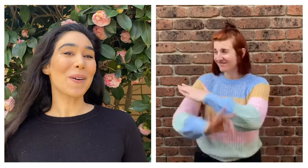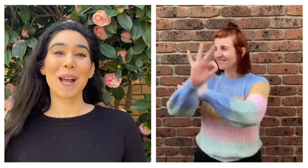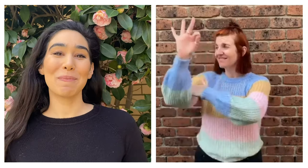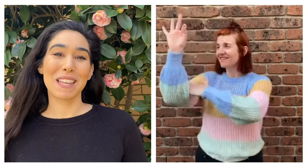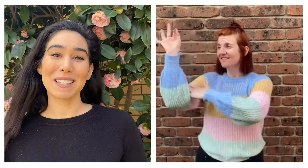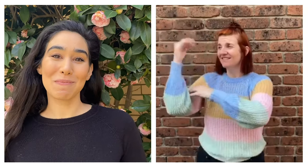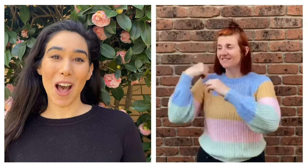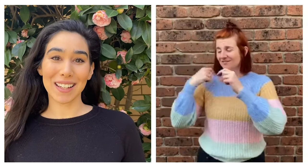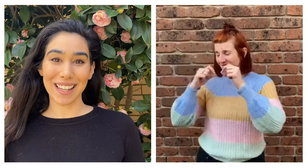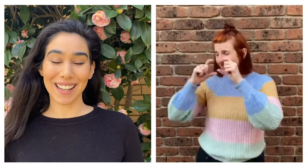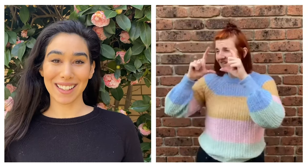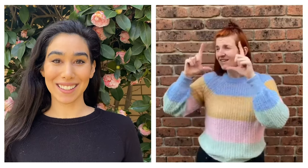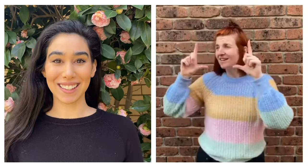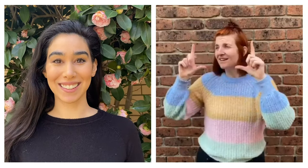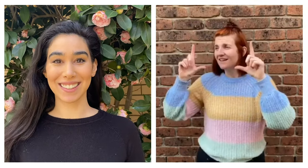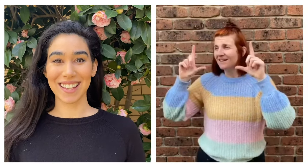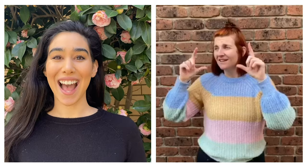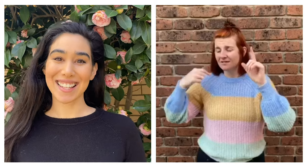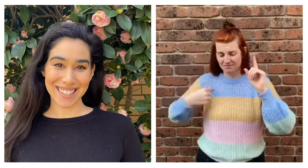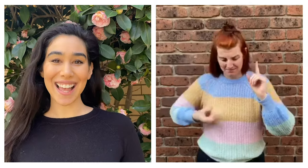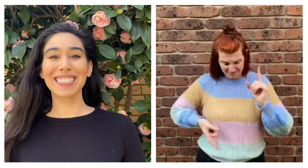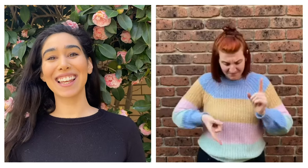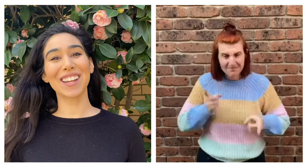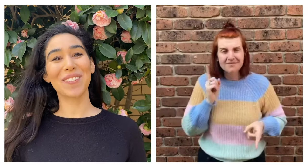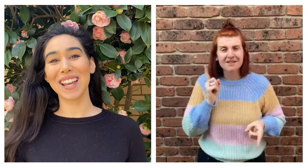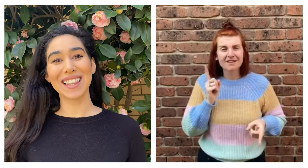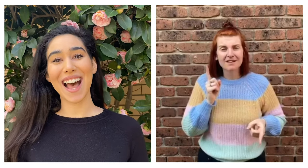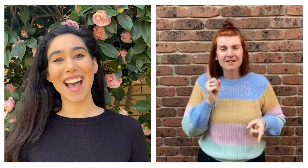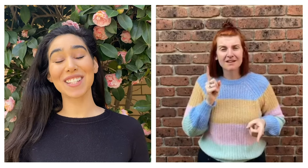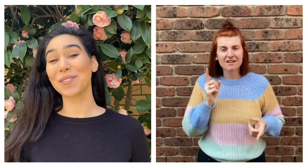Woke up this morning I suddenly realised